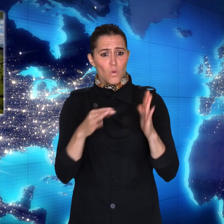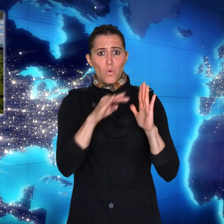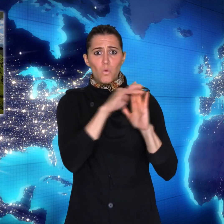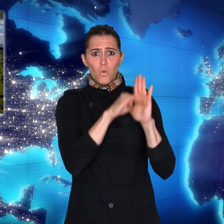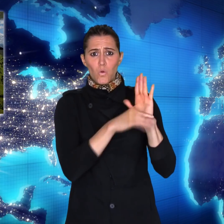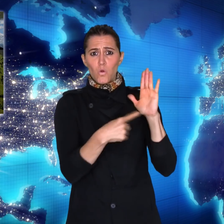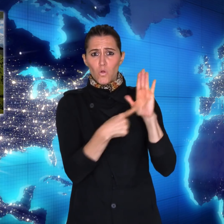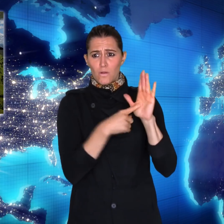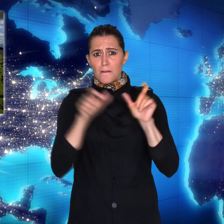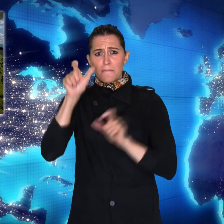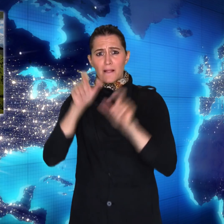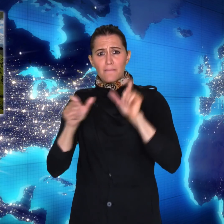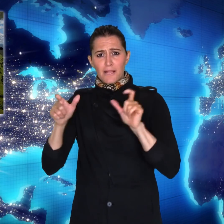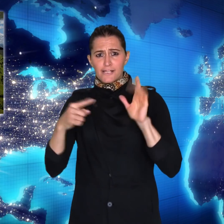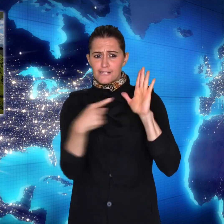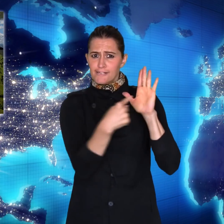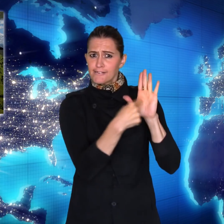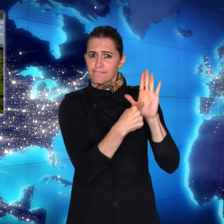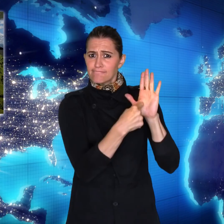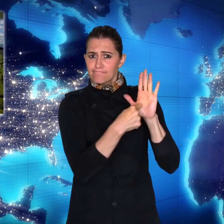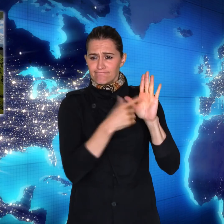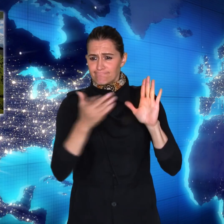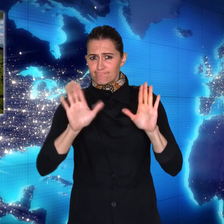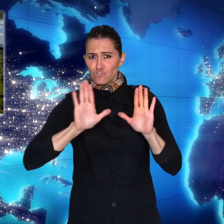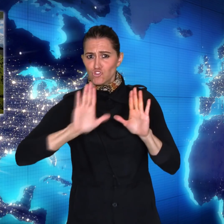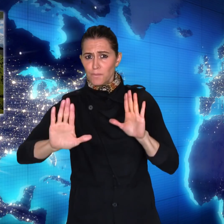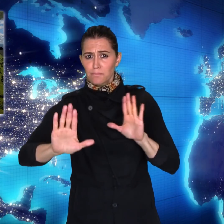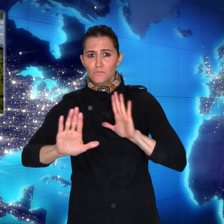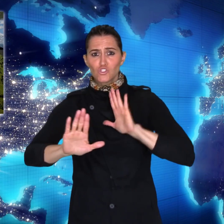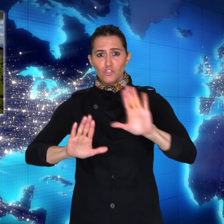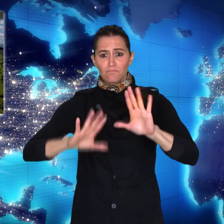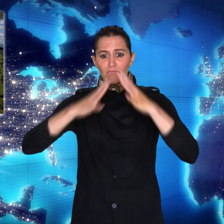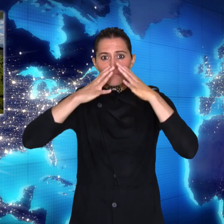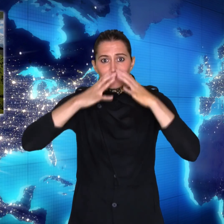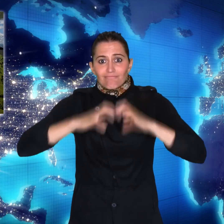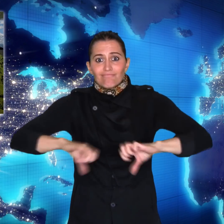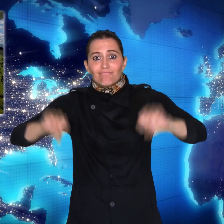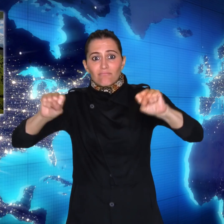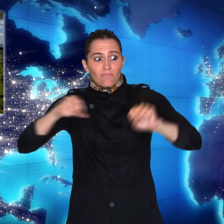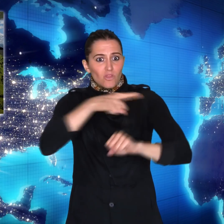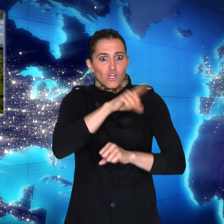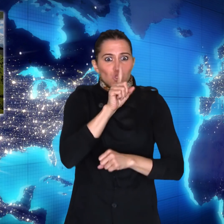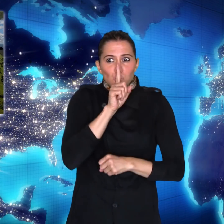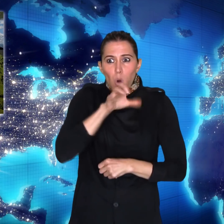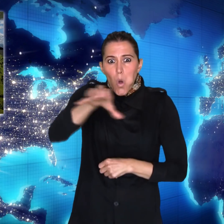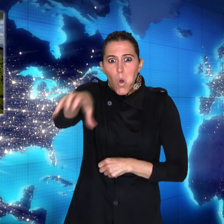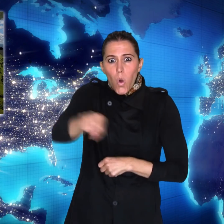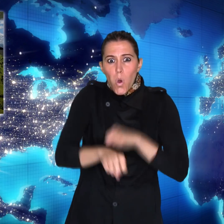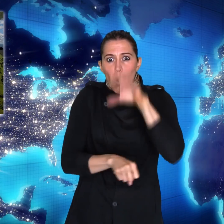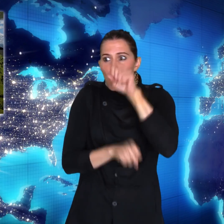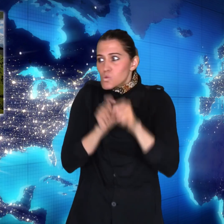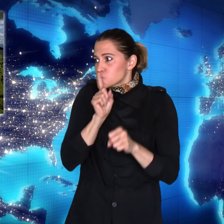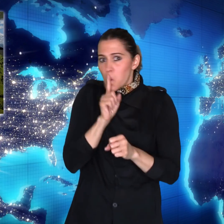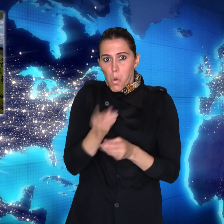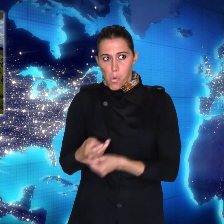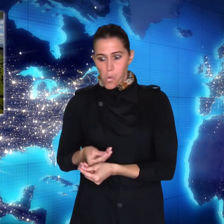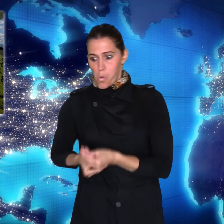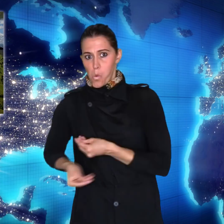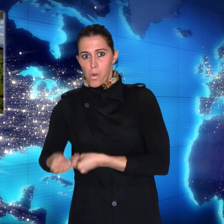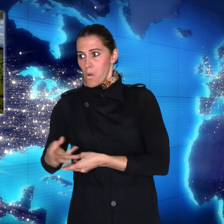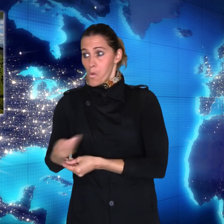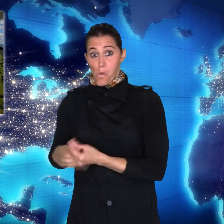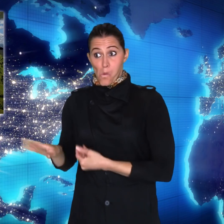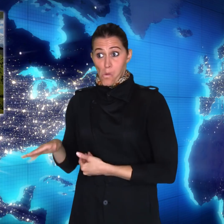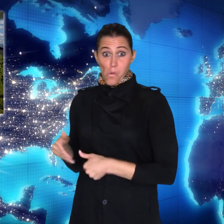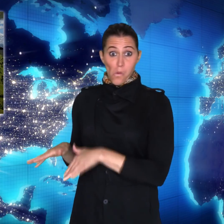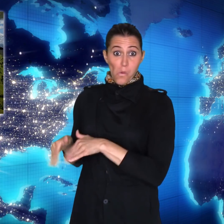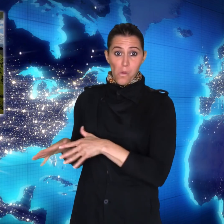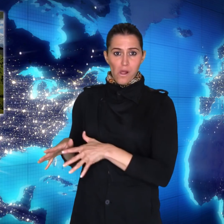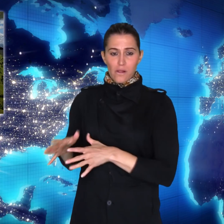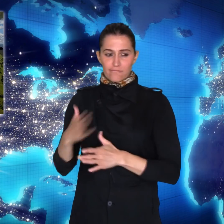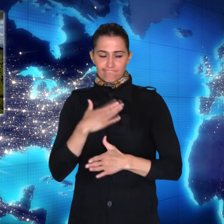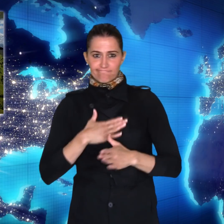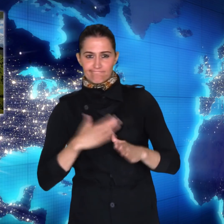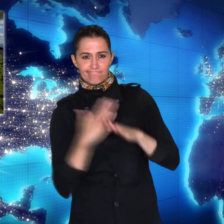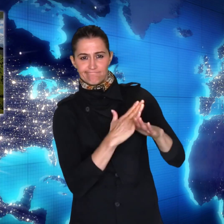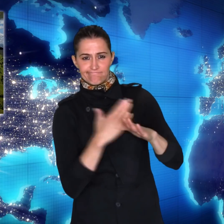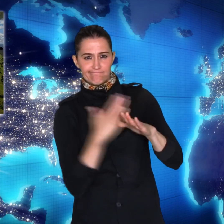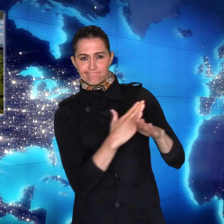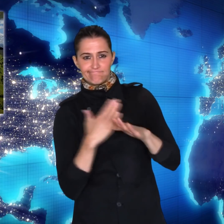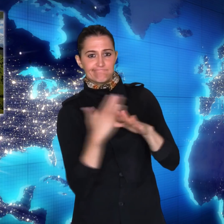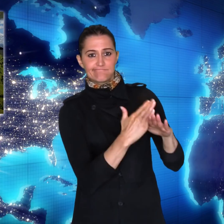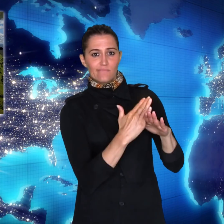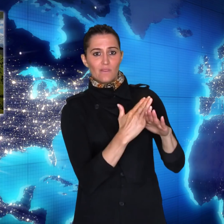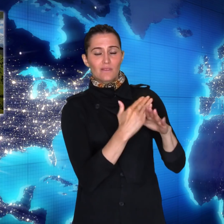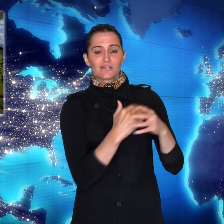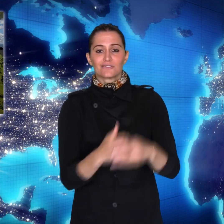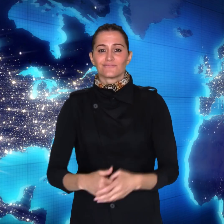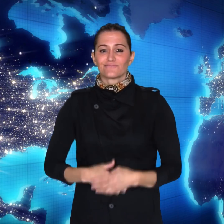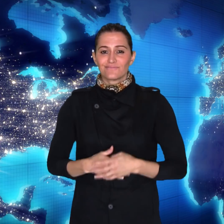stopped by law enforcement.